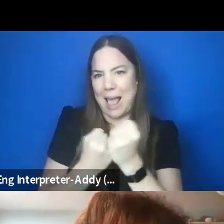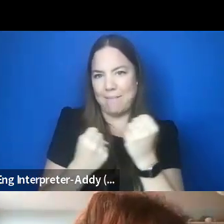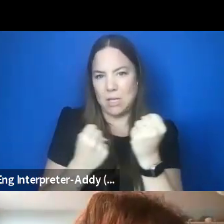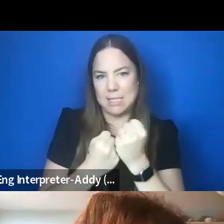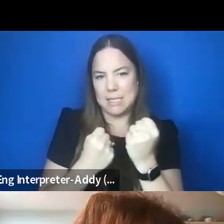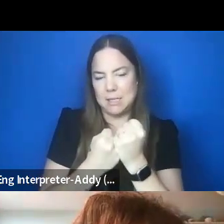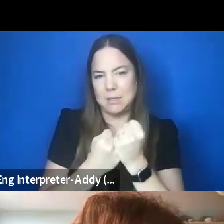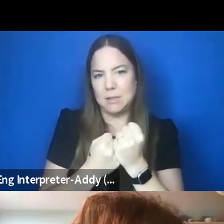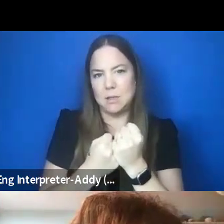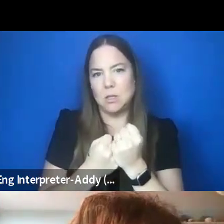Brooke Wilson: So